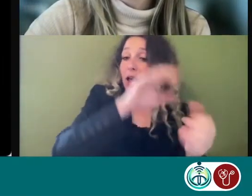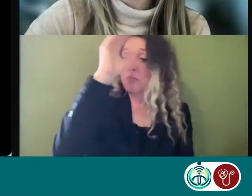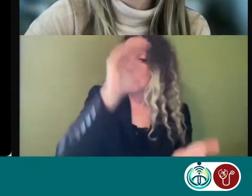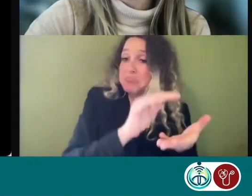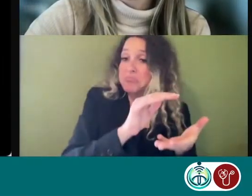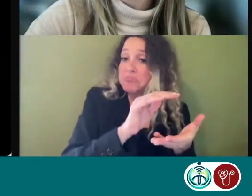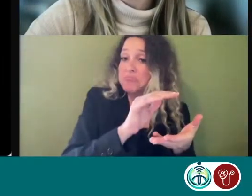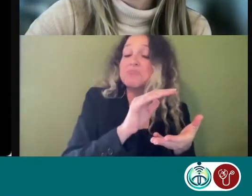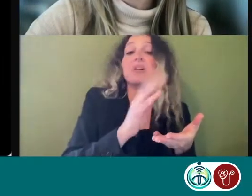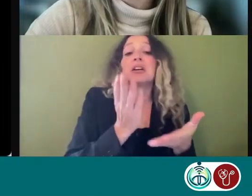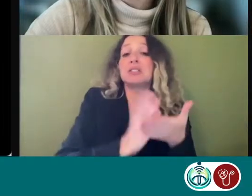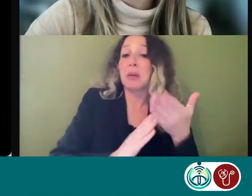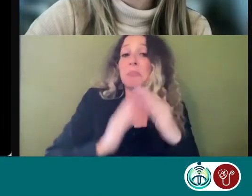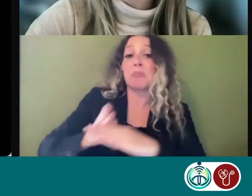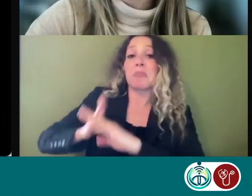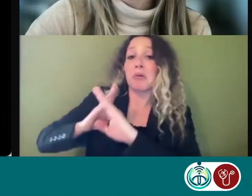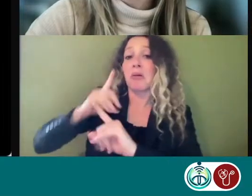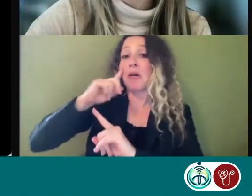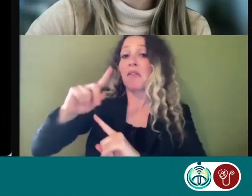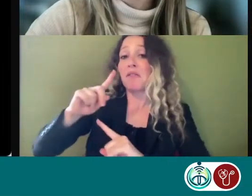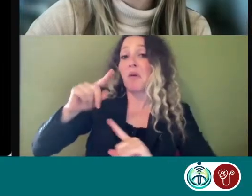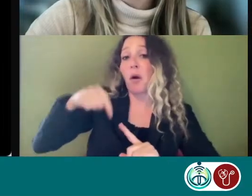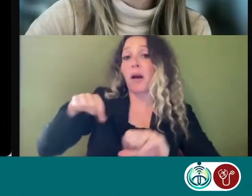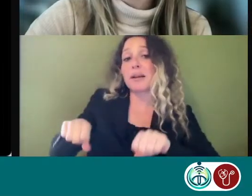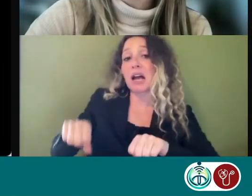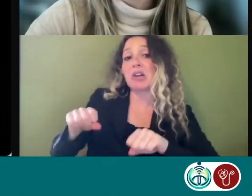population. And therefore, potentially, increase access to health care, at least